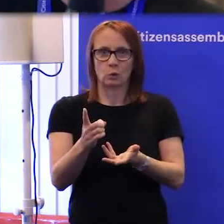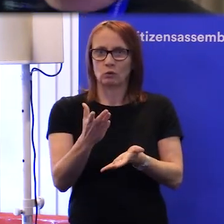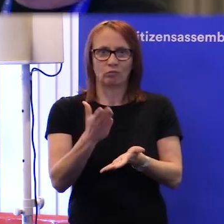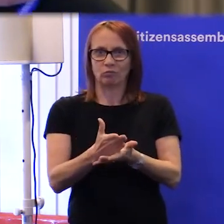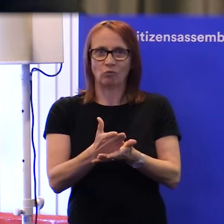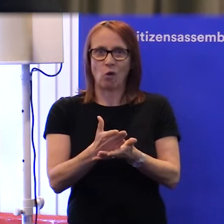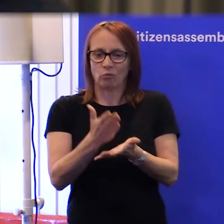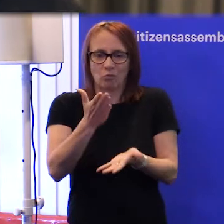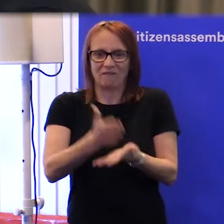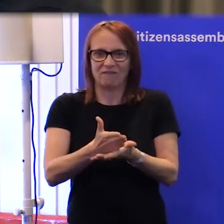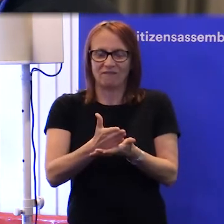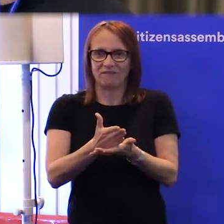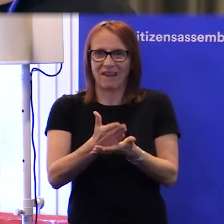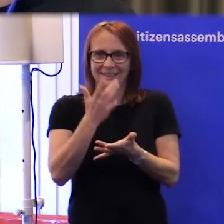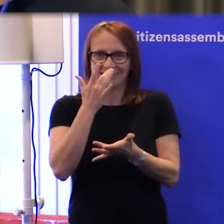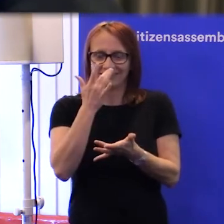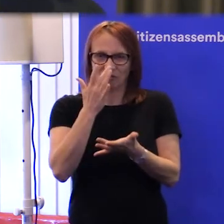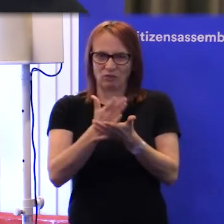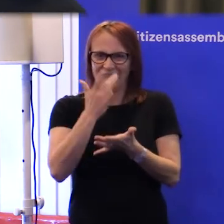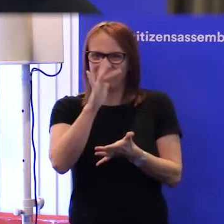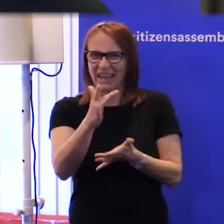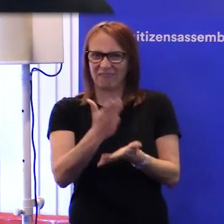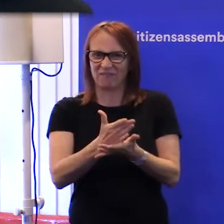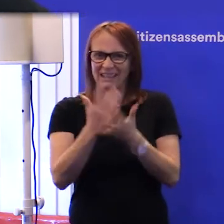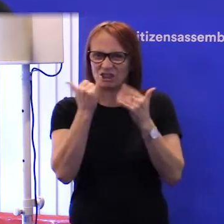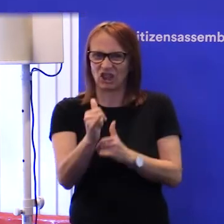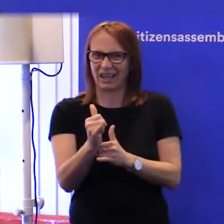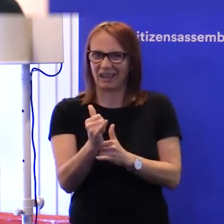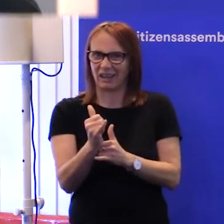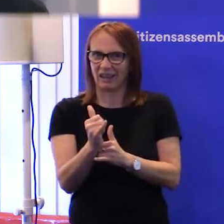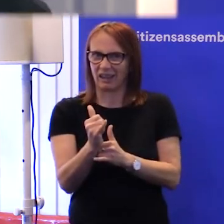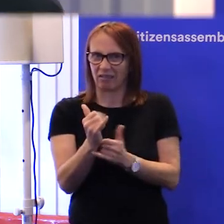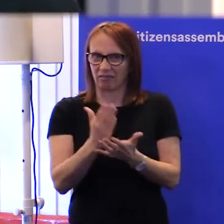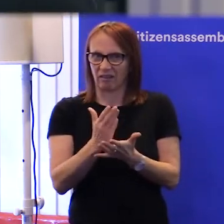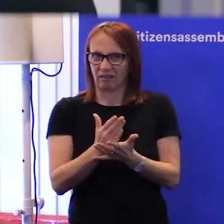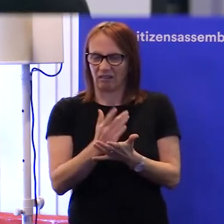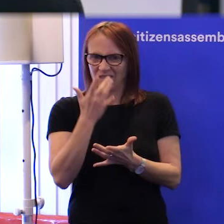misinformation and disinformation you recognize that that video there with